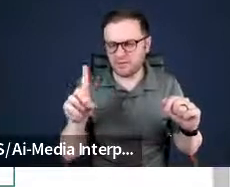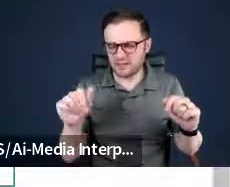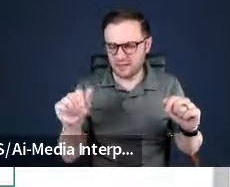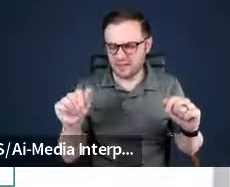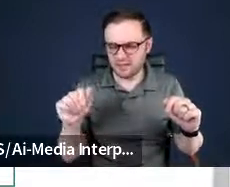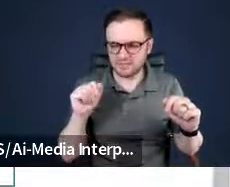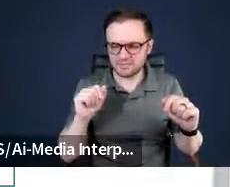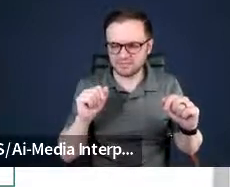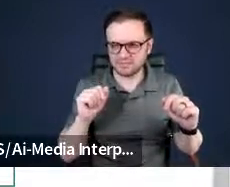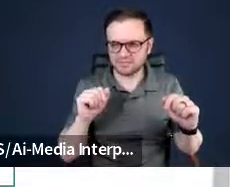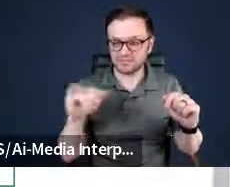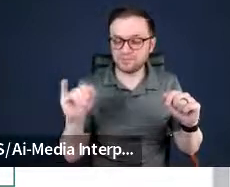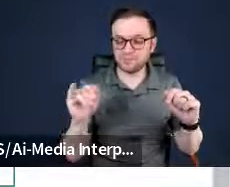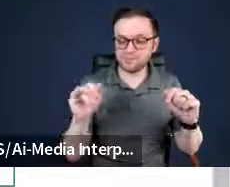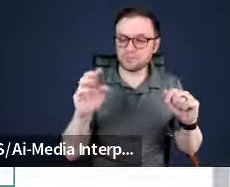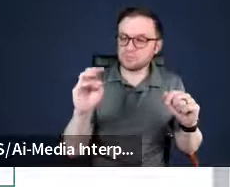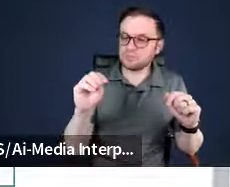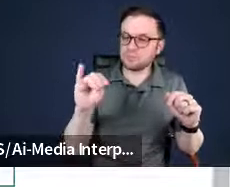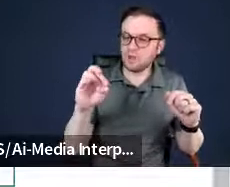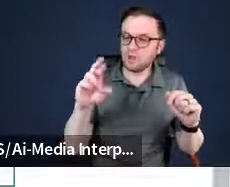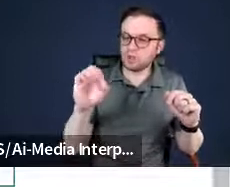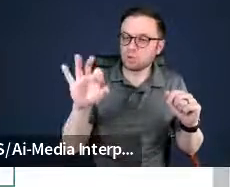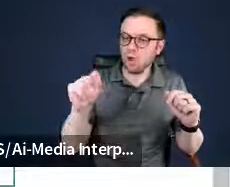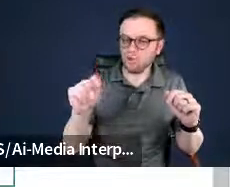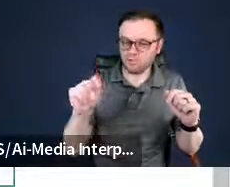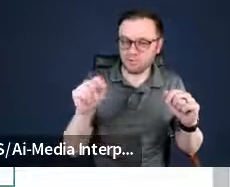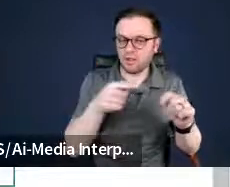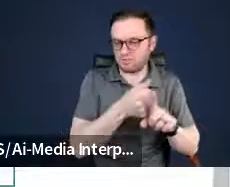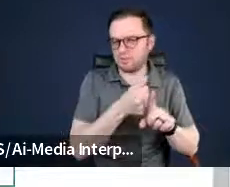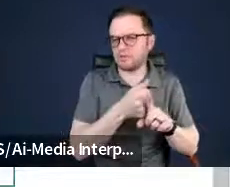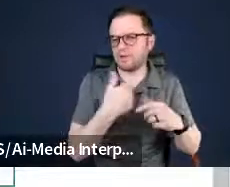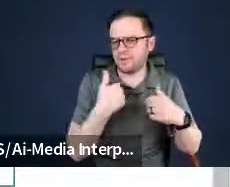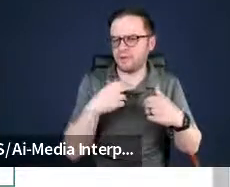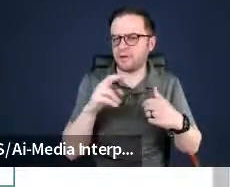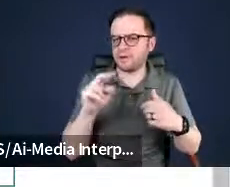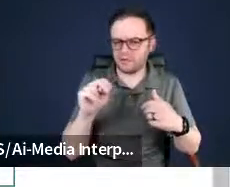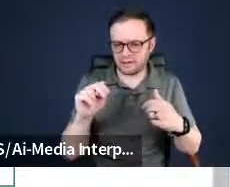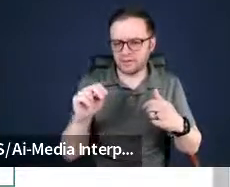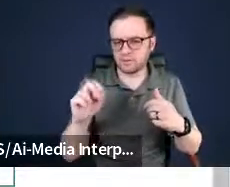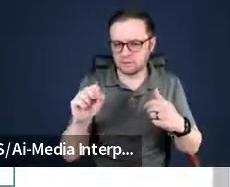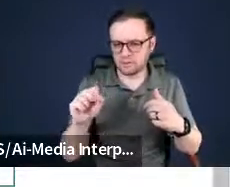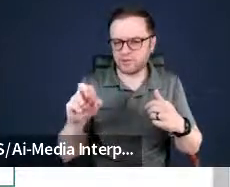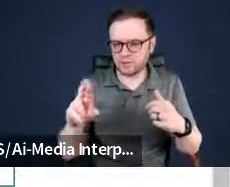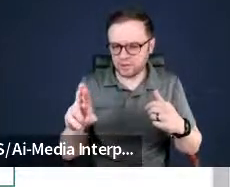Finally, Microsoft has a native screen reader